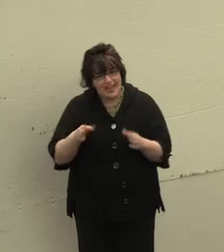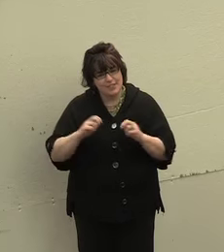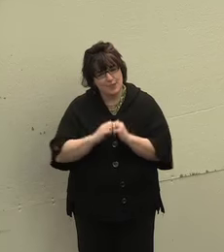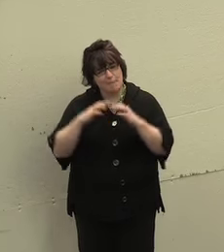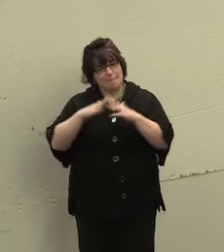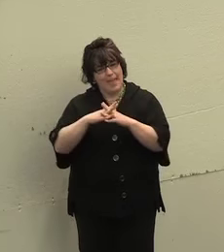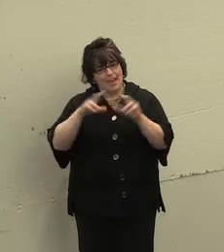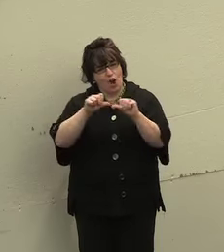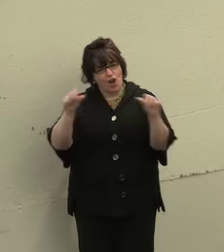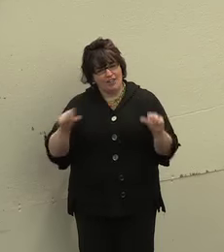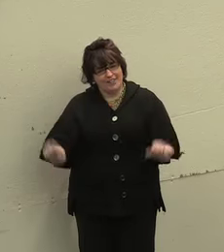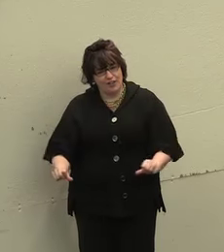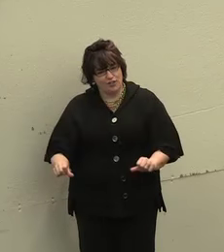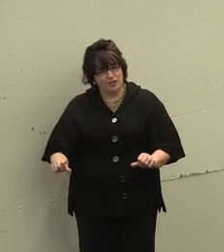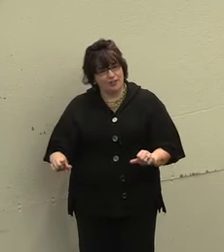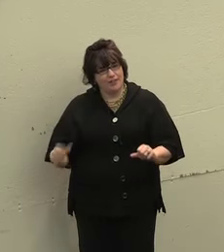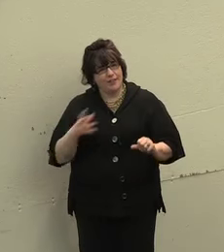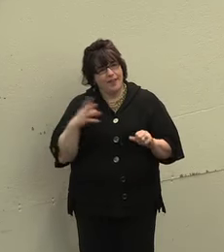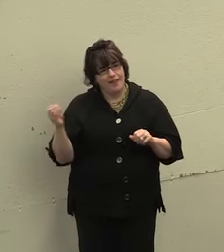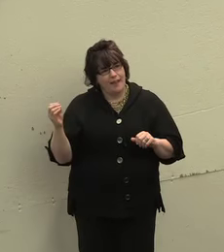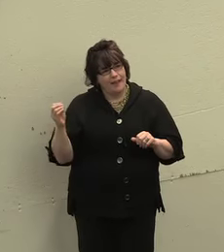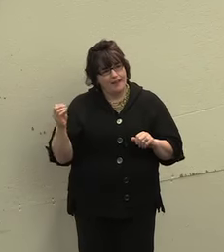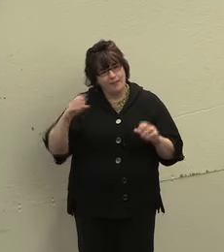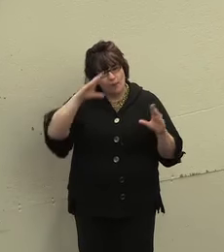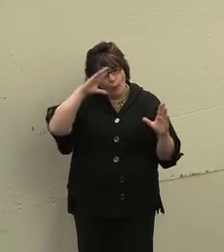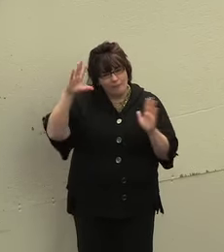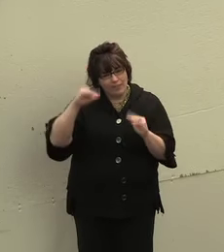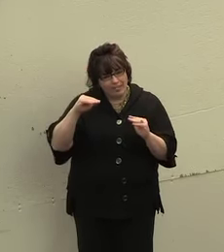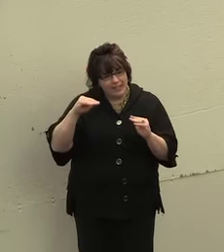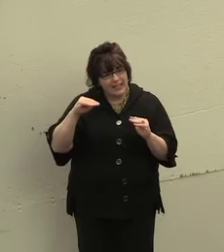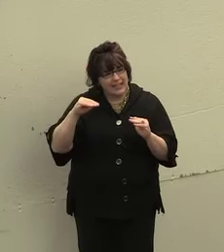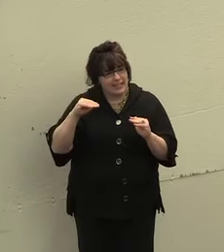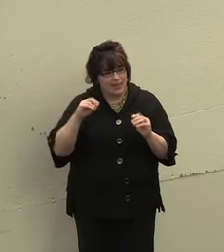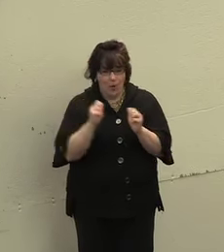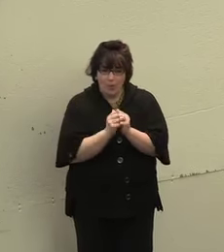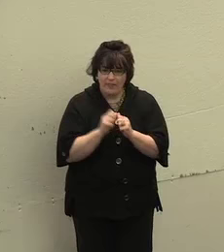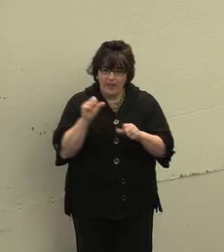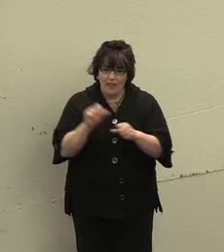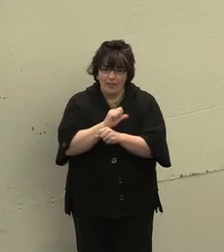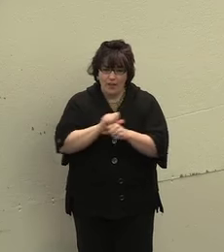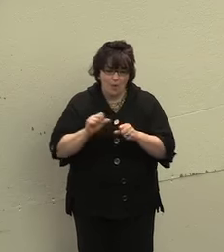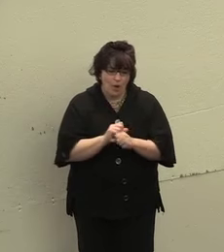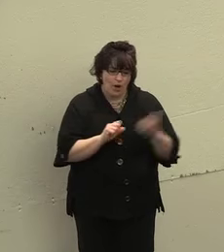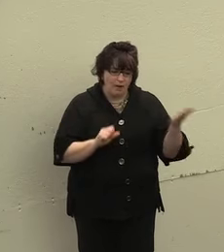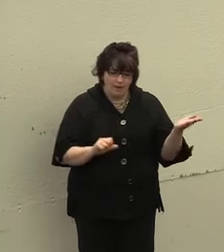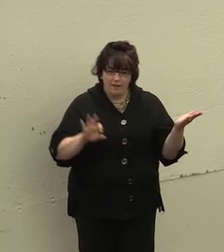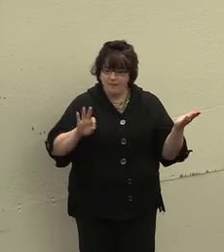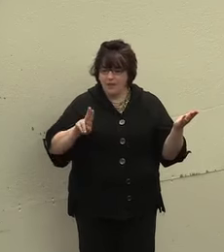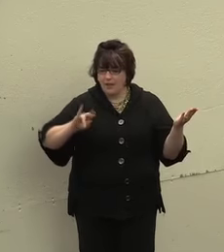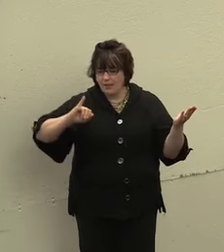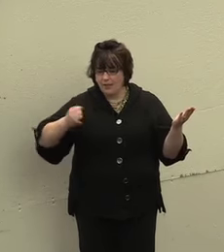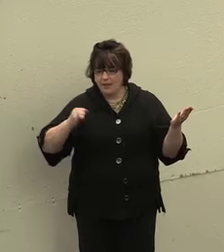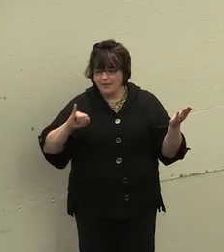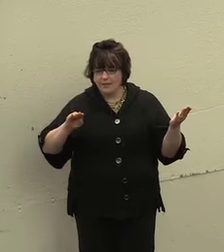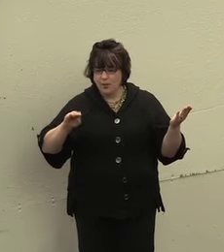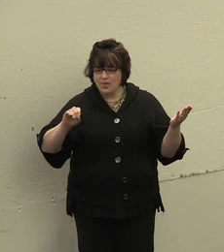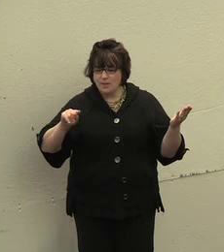And that, hopefully, with the work of Fujimoto-san, but also with the other people who will come.